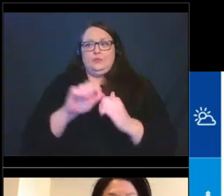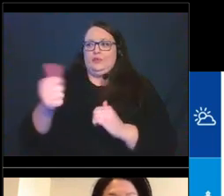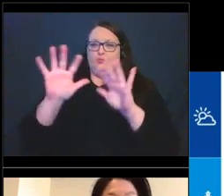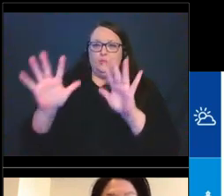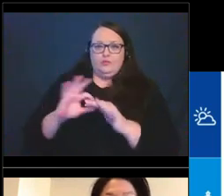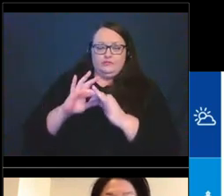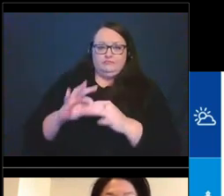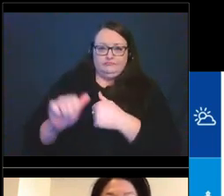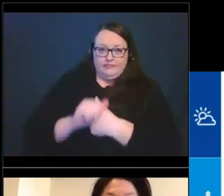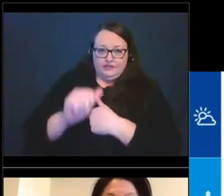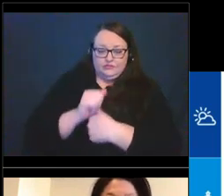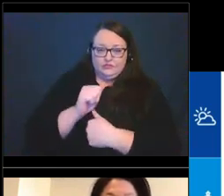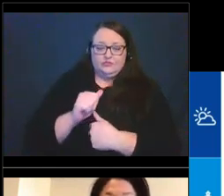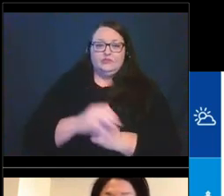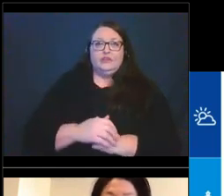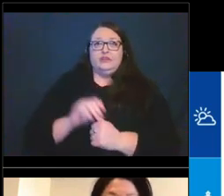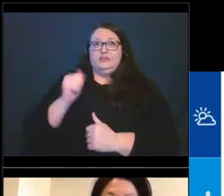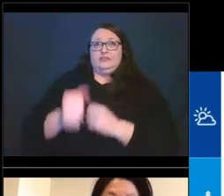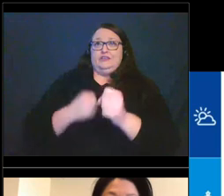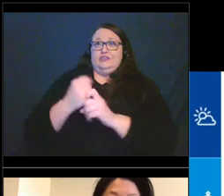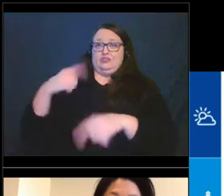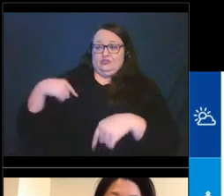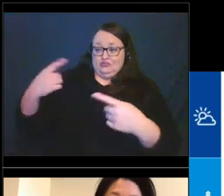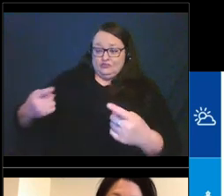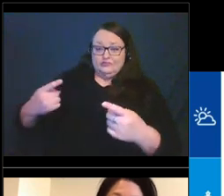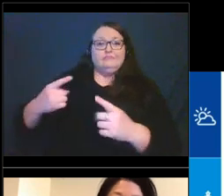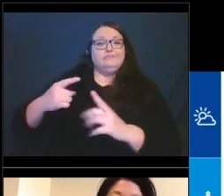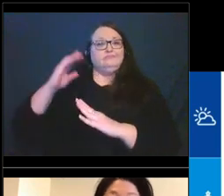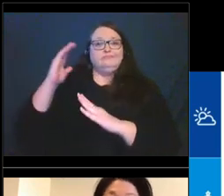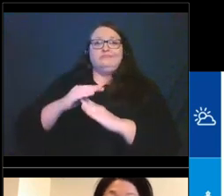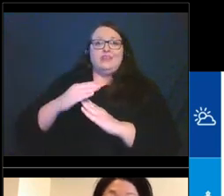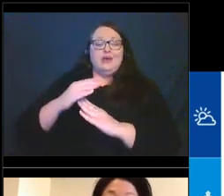years on record occurred in the last decade and it isn't getting any better. Today, we're